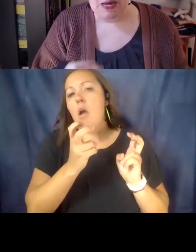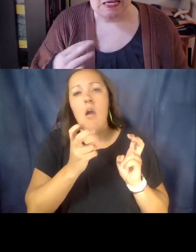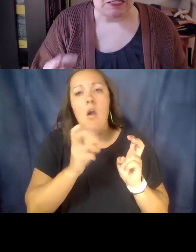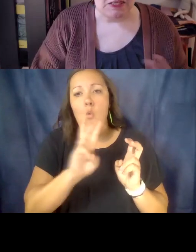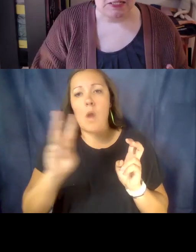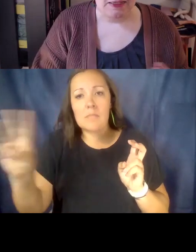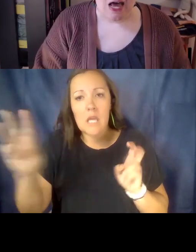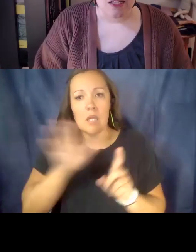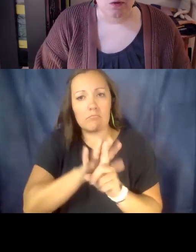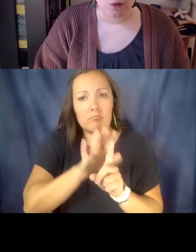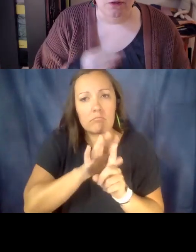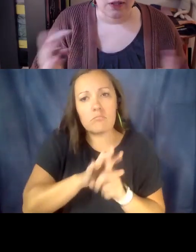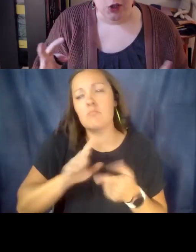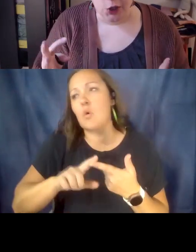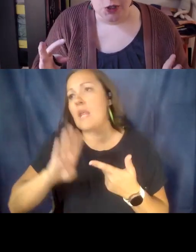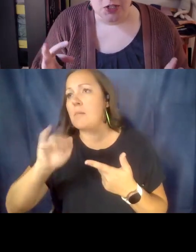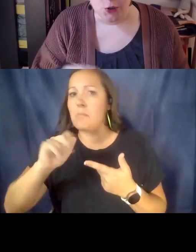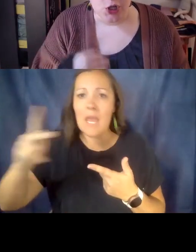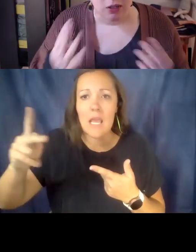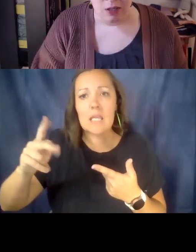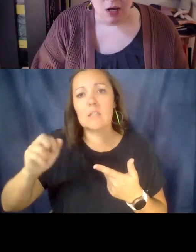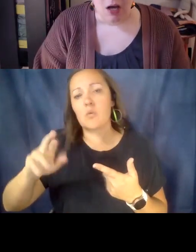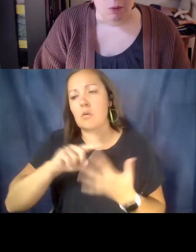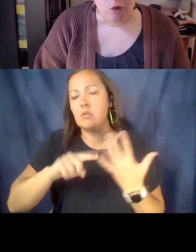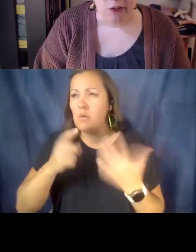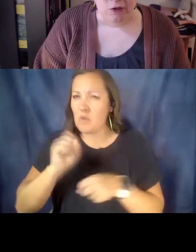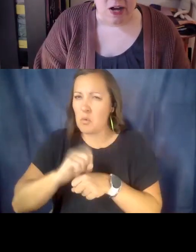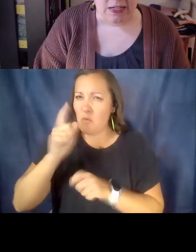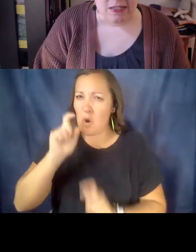banks and things like that. So if you work for a larger institution, hopefully you will find